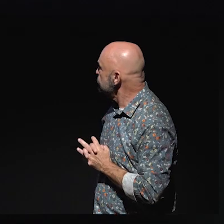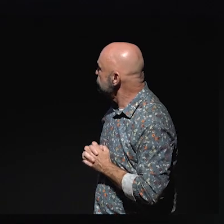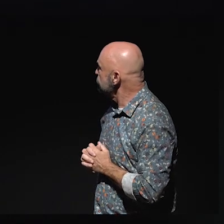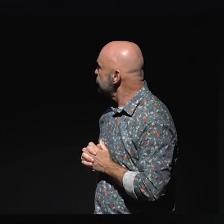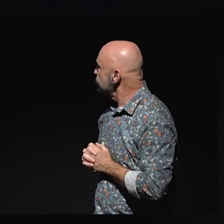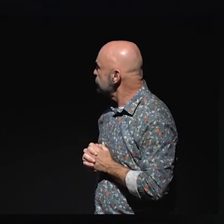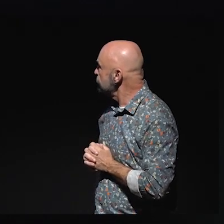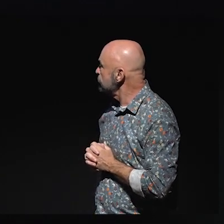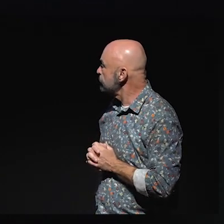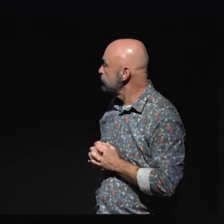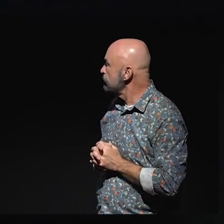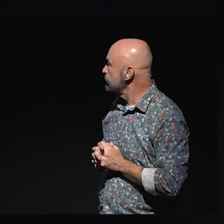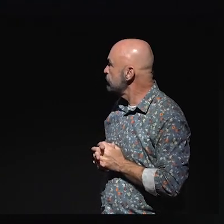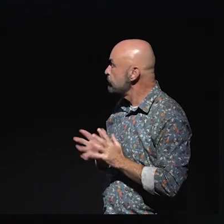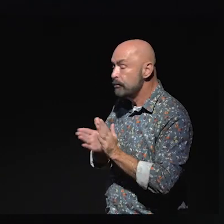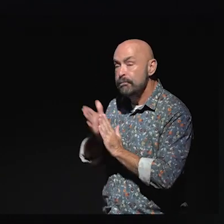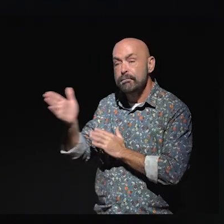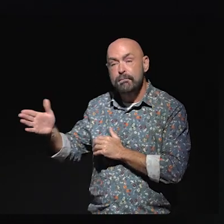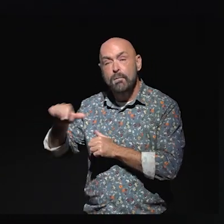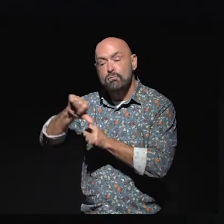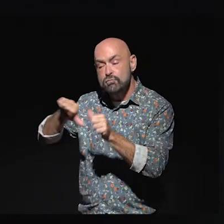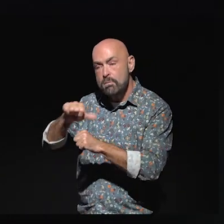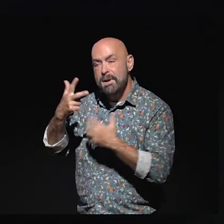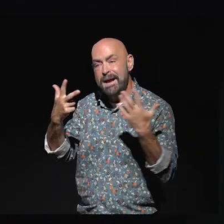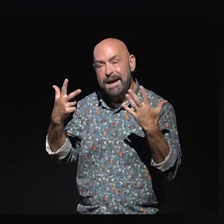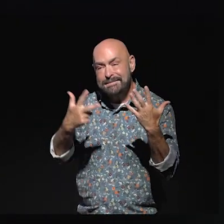He goes to Rome in 1806, and, of course, a few years later,